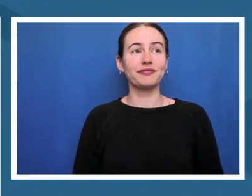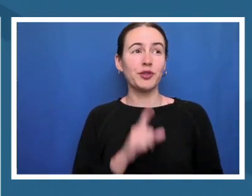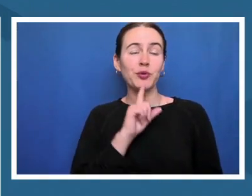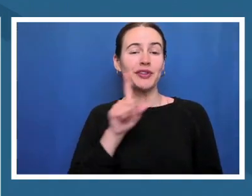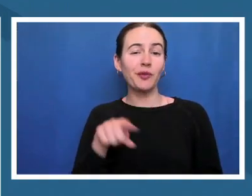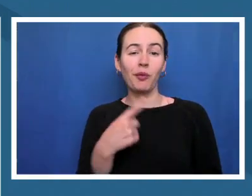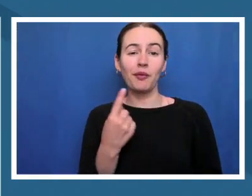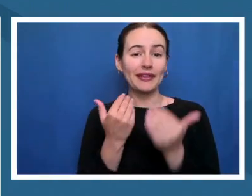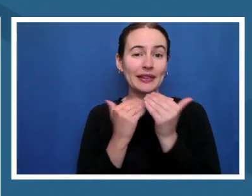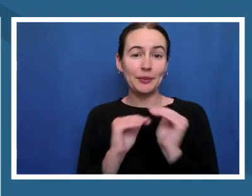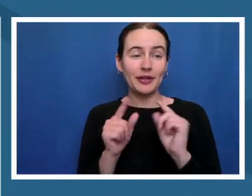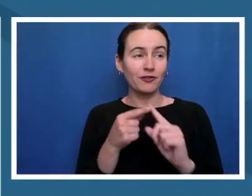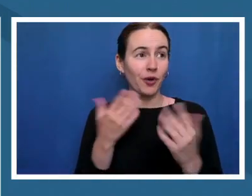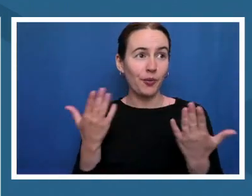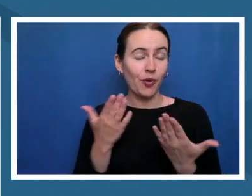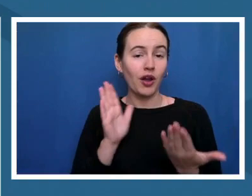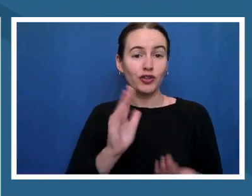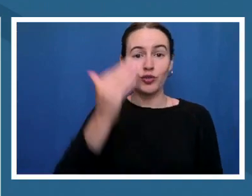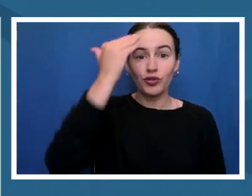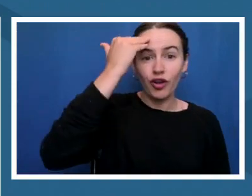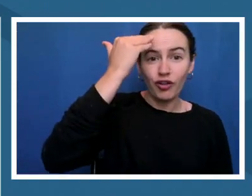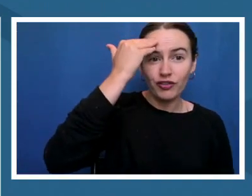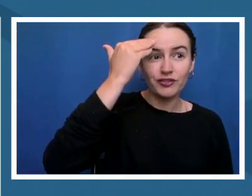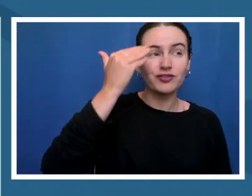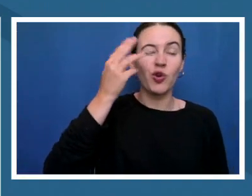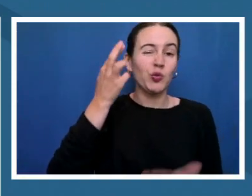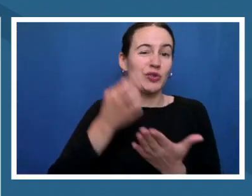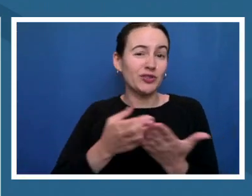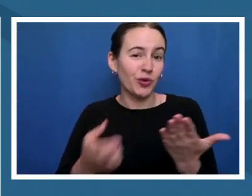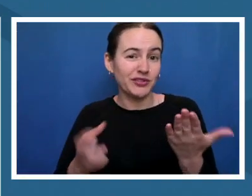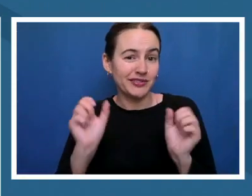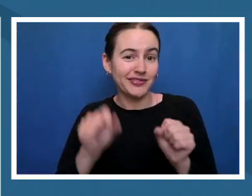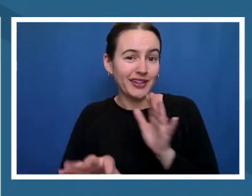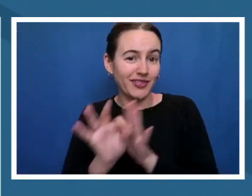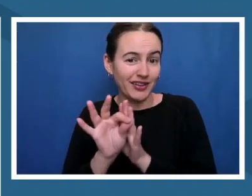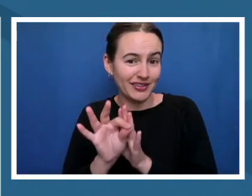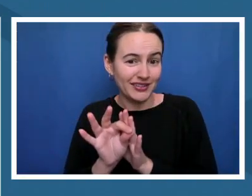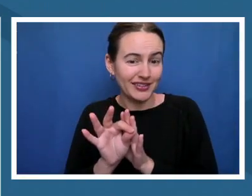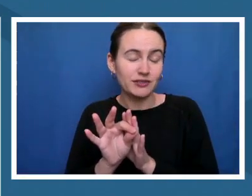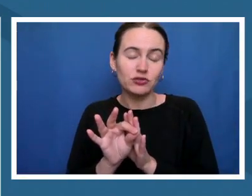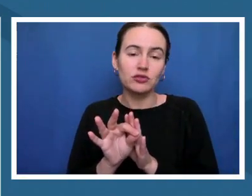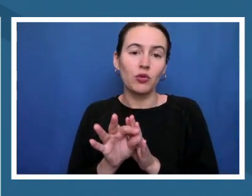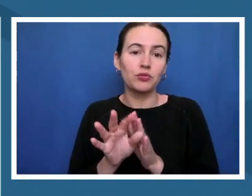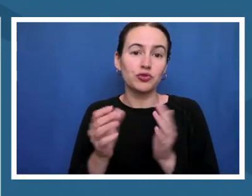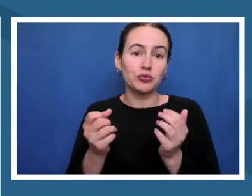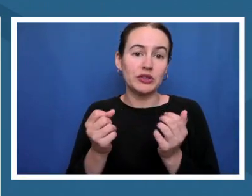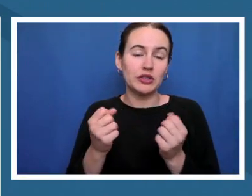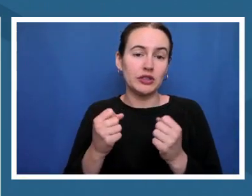you either know or you can find the resources for so you know full